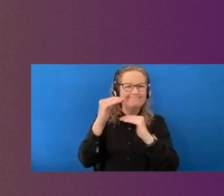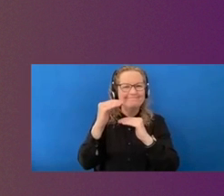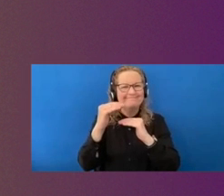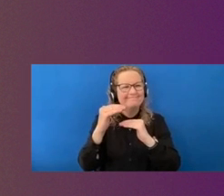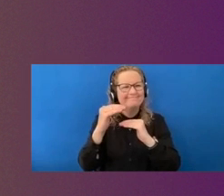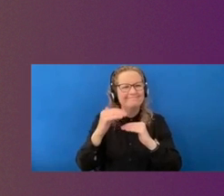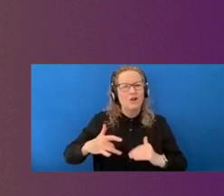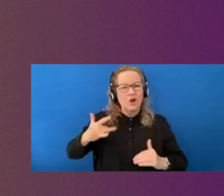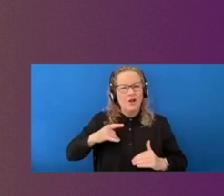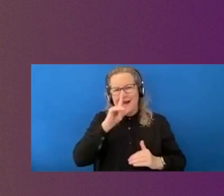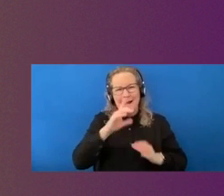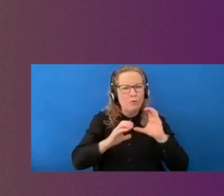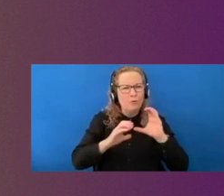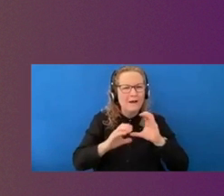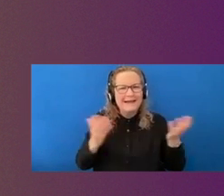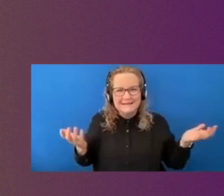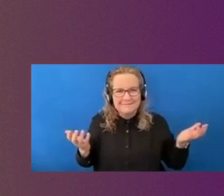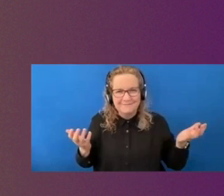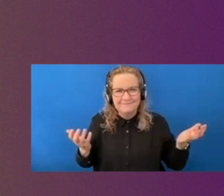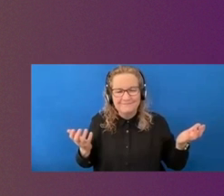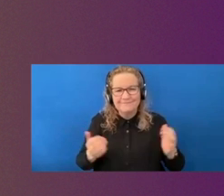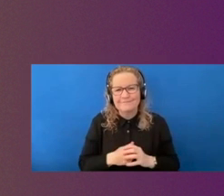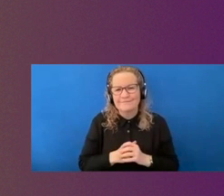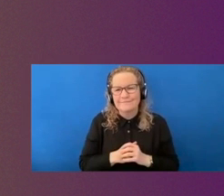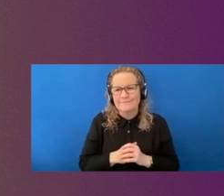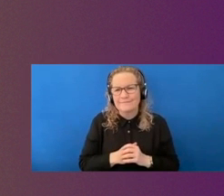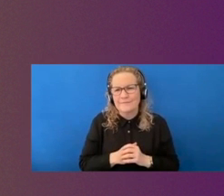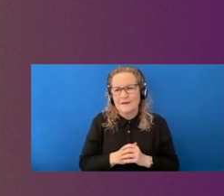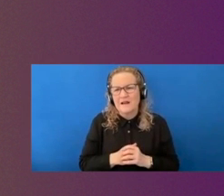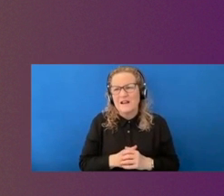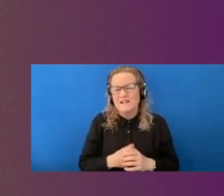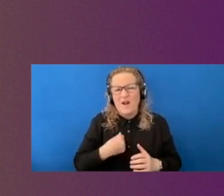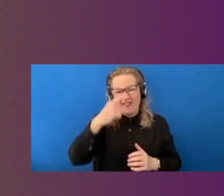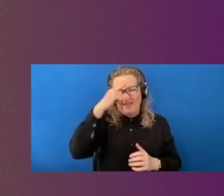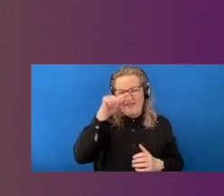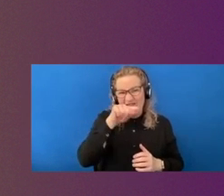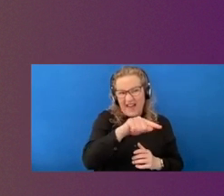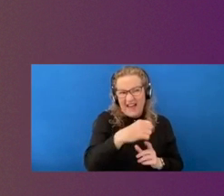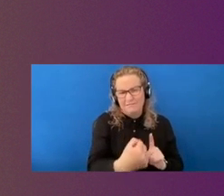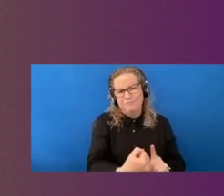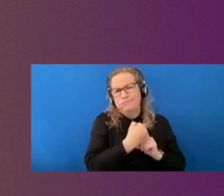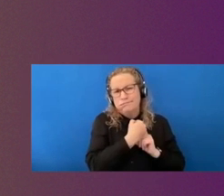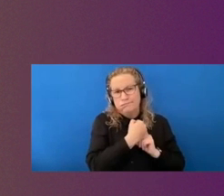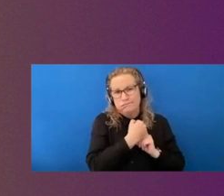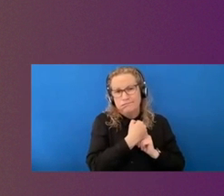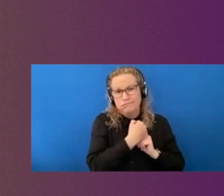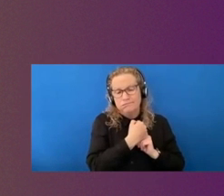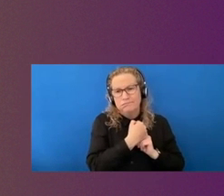so I think a lot of it stemmed from that as well and that even if you go to a grocery store